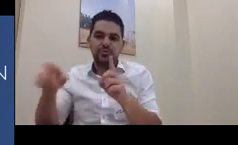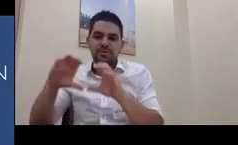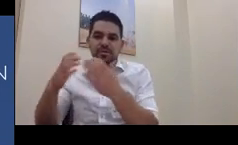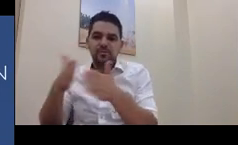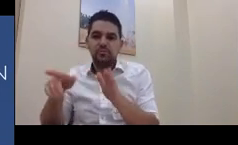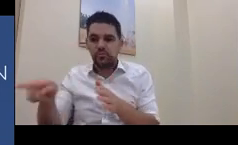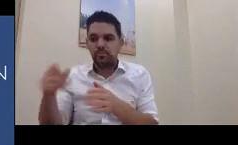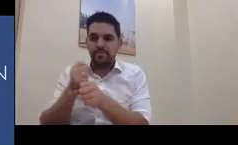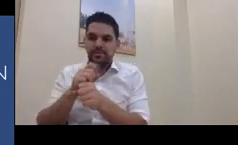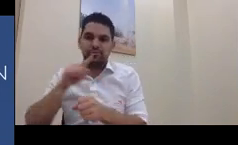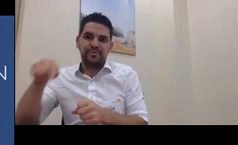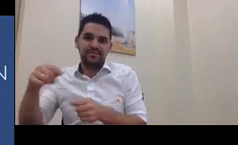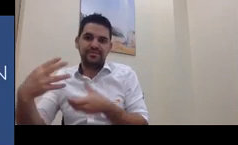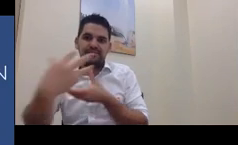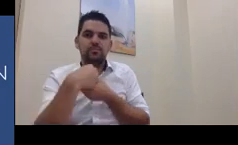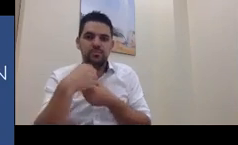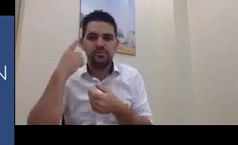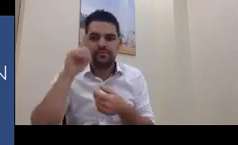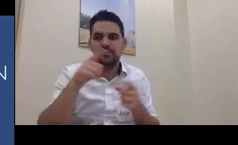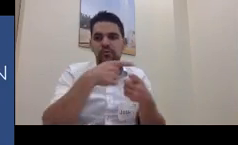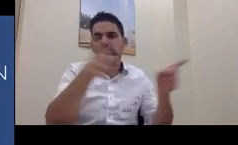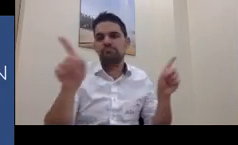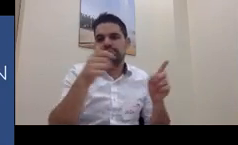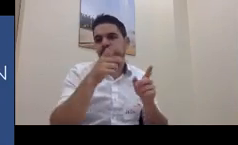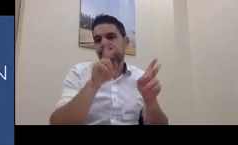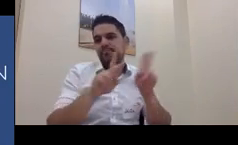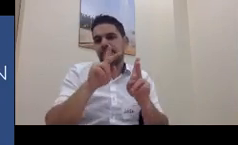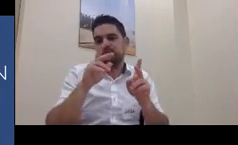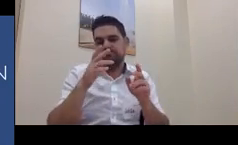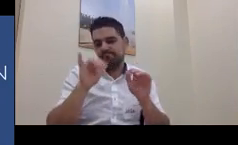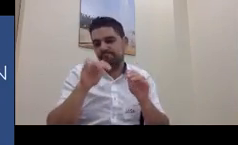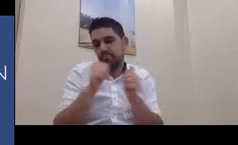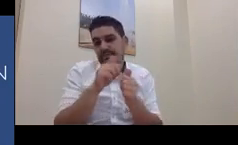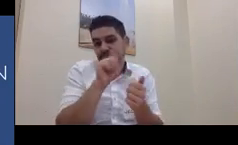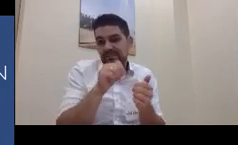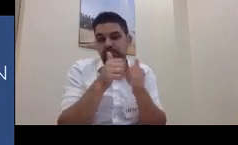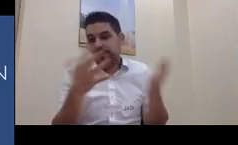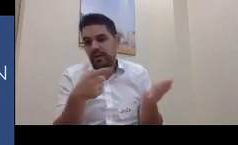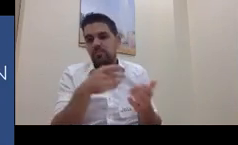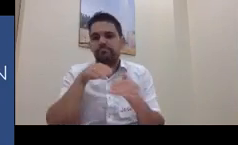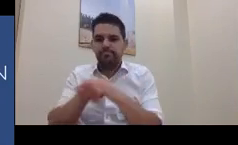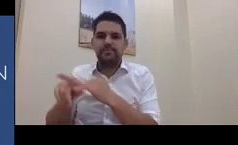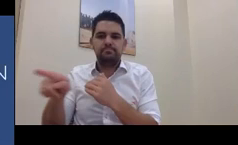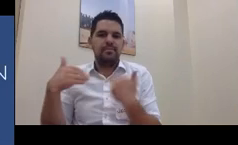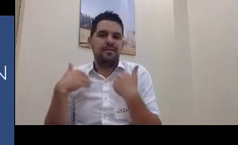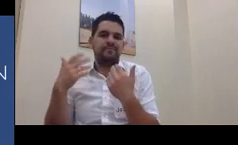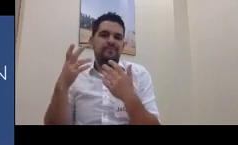the general education classroom, making sure that they are inclusive for people with disability or without disability.